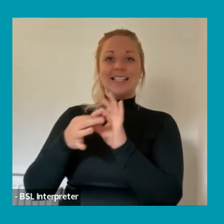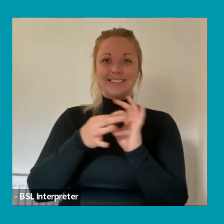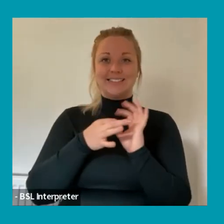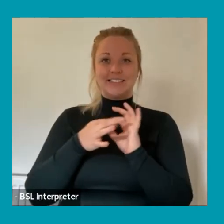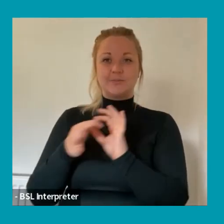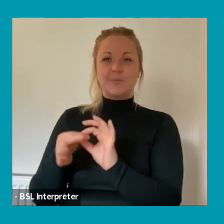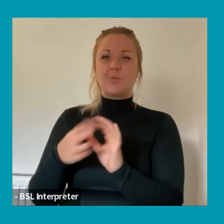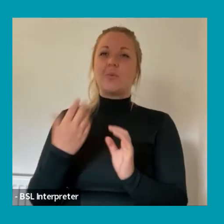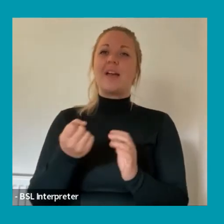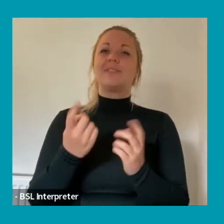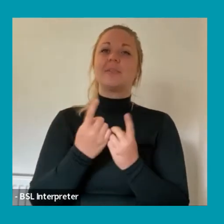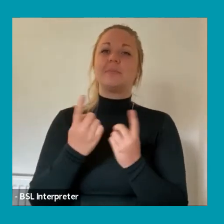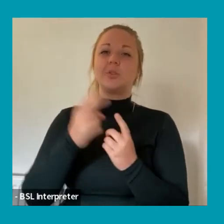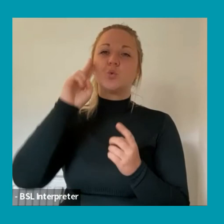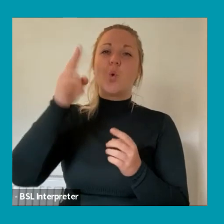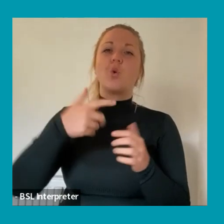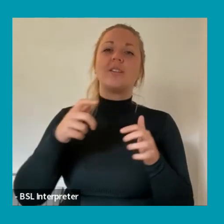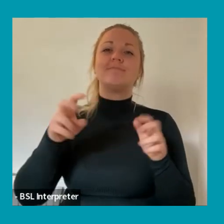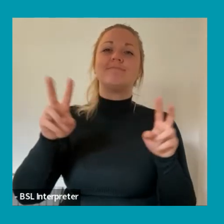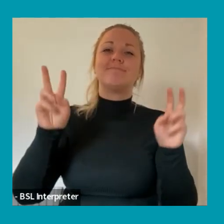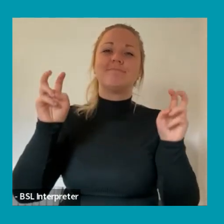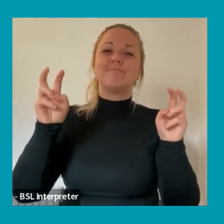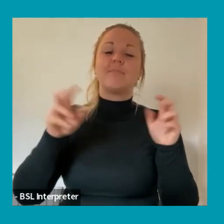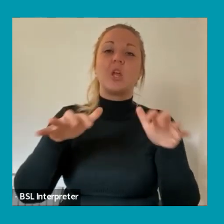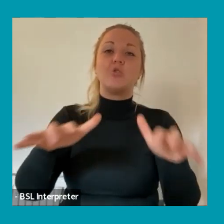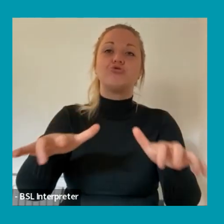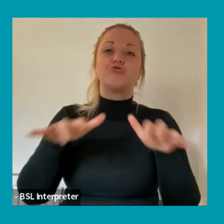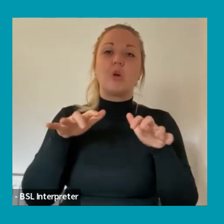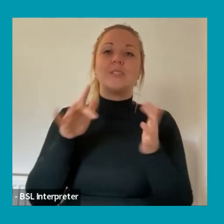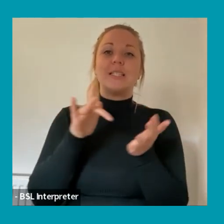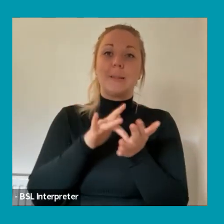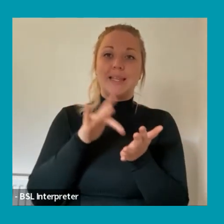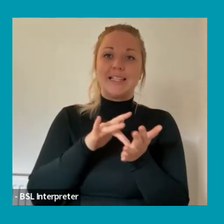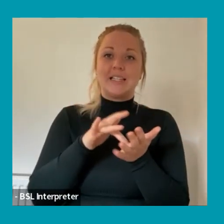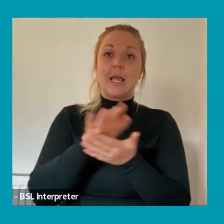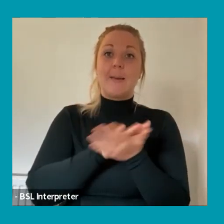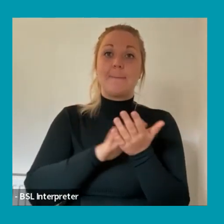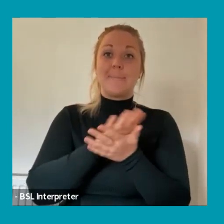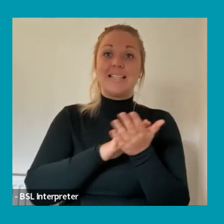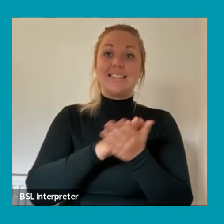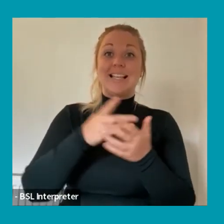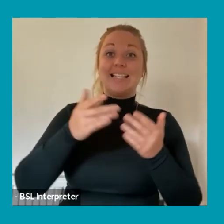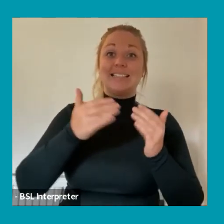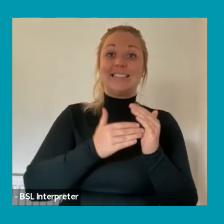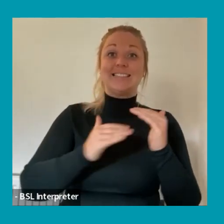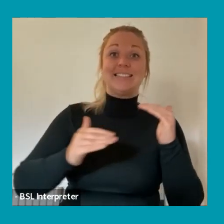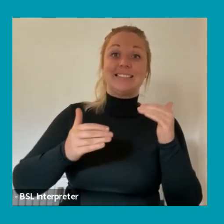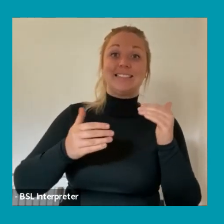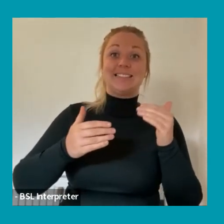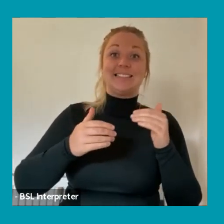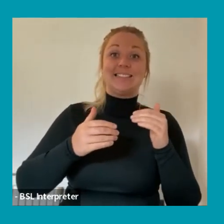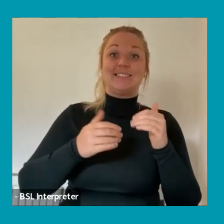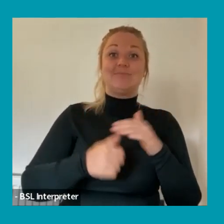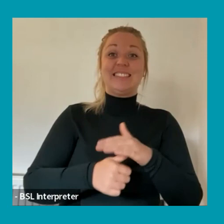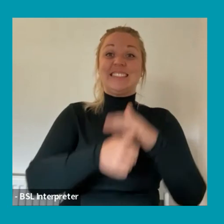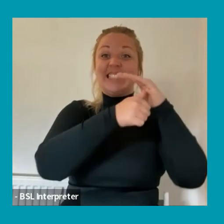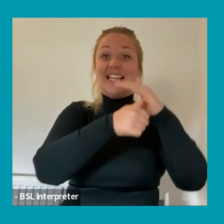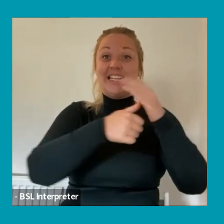You might have the senior managers, the senior leaders who really see the benefits of inclusion, and really want it to take place.